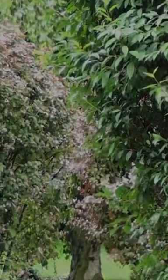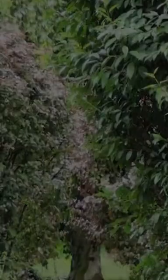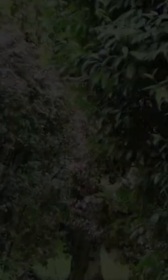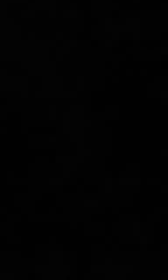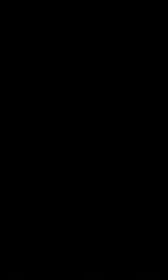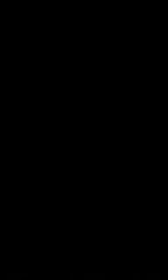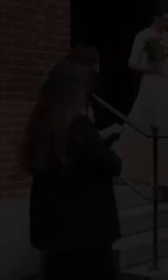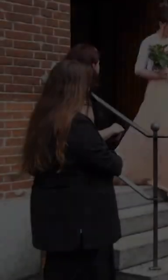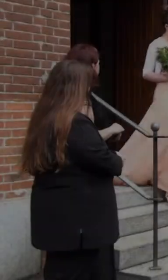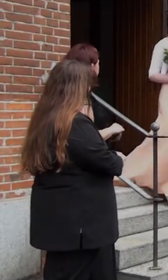(1 HOUR LATER)